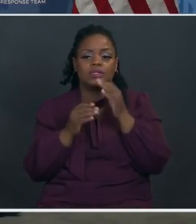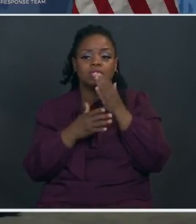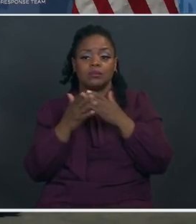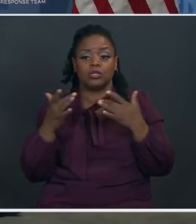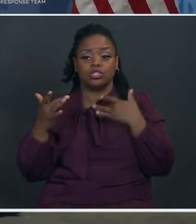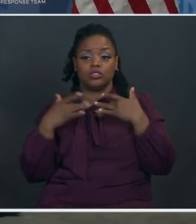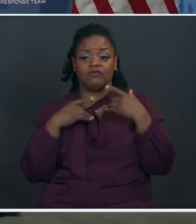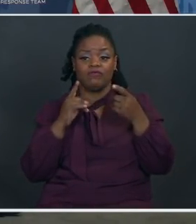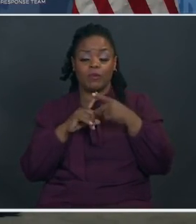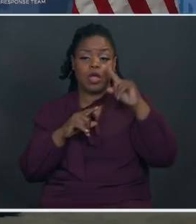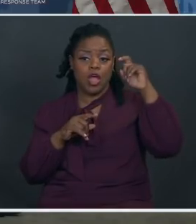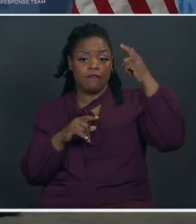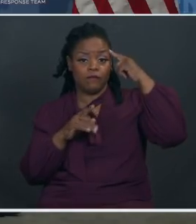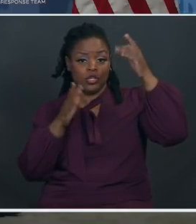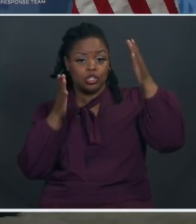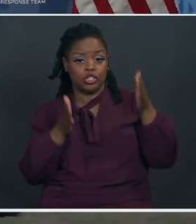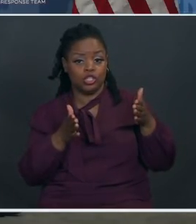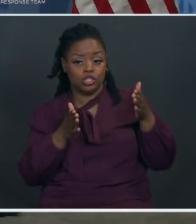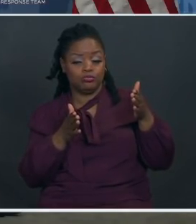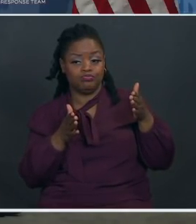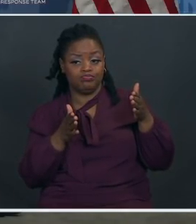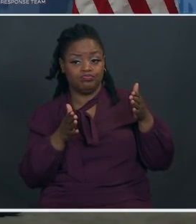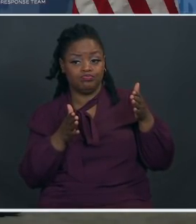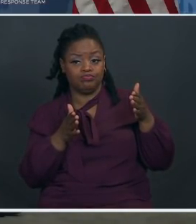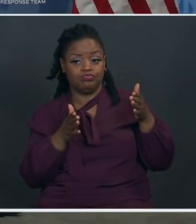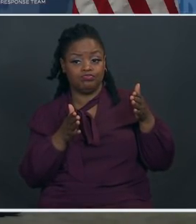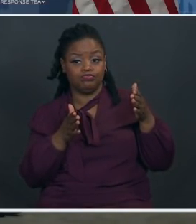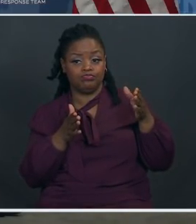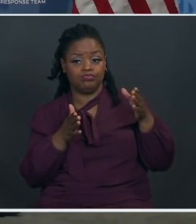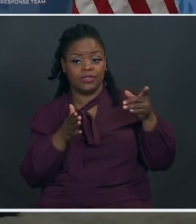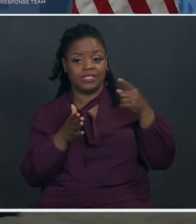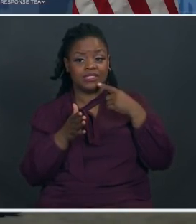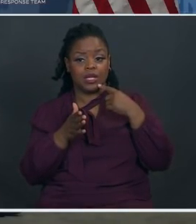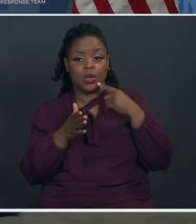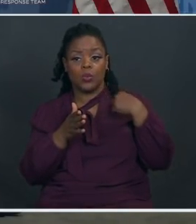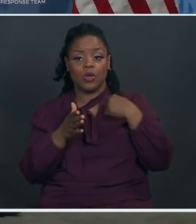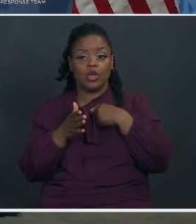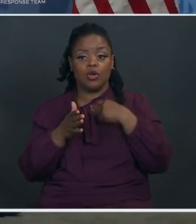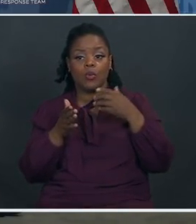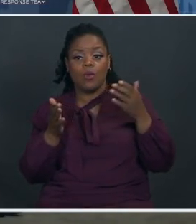And do they welcome or surprise they welcome more vaccines? But in the words of Larry Hogan, quote,